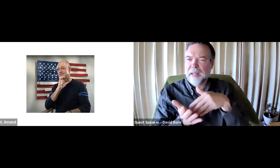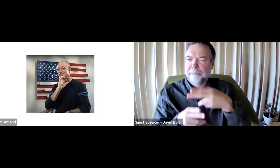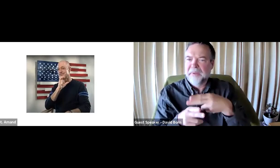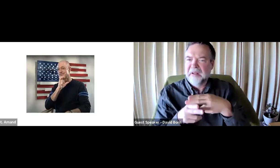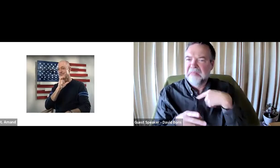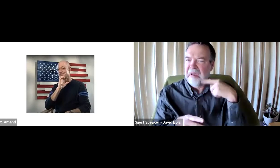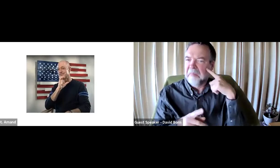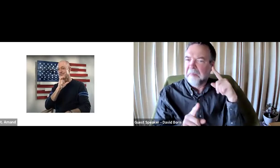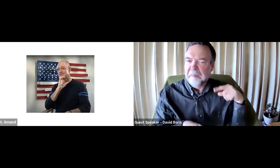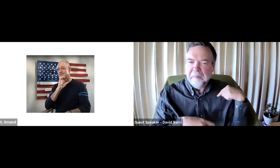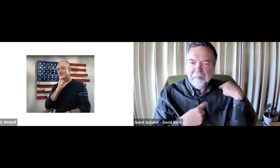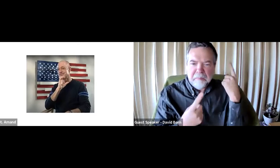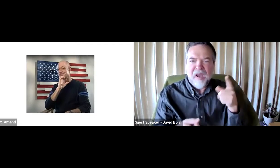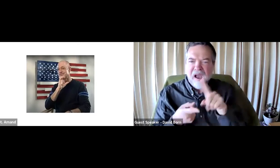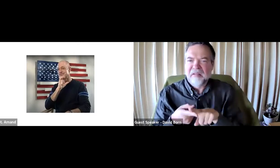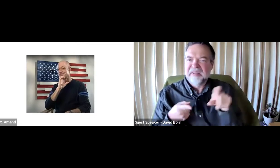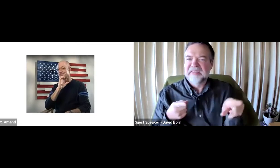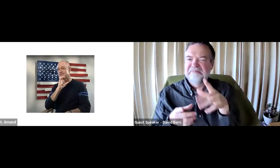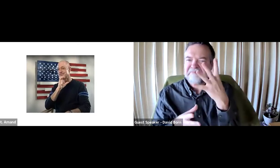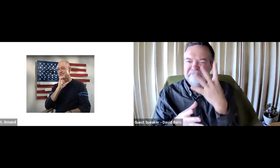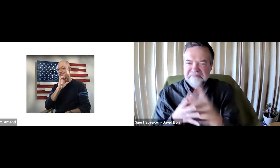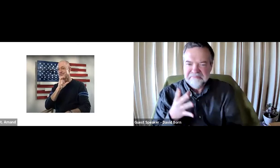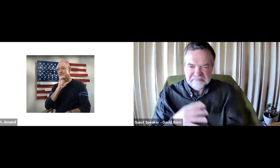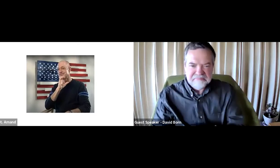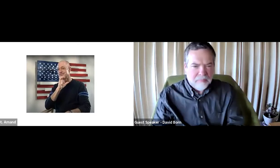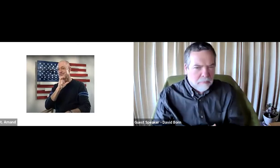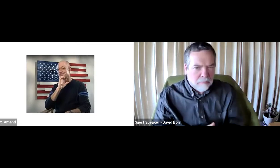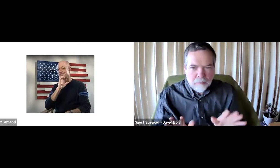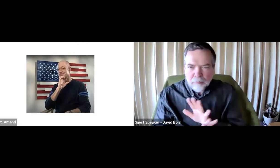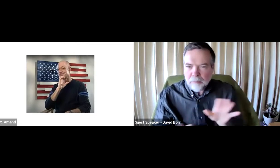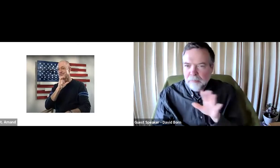But, you know, I thought Guy was his middle name